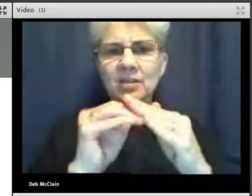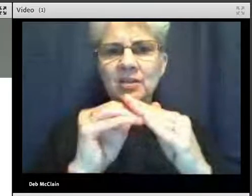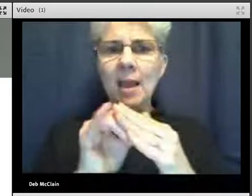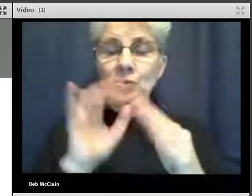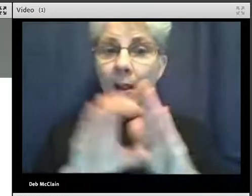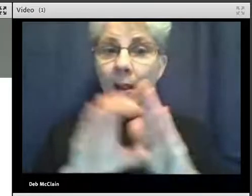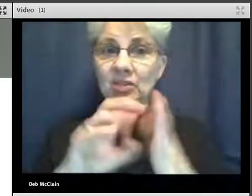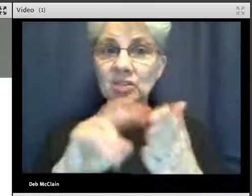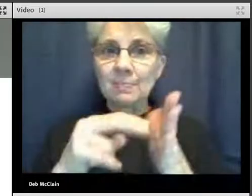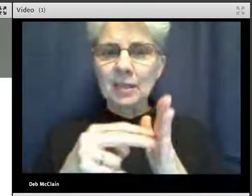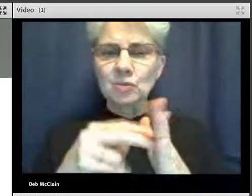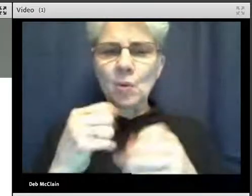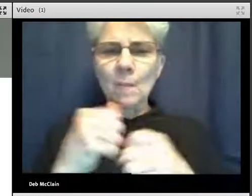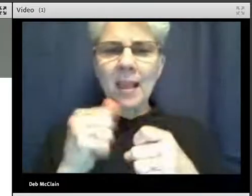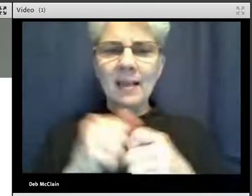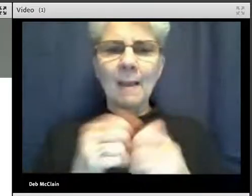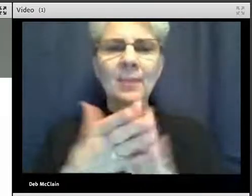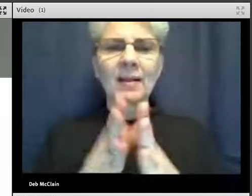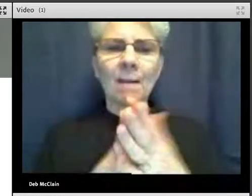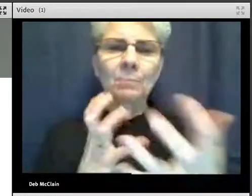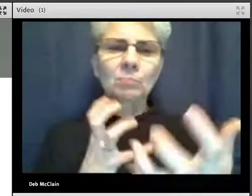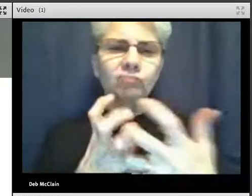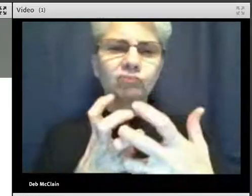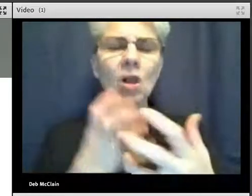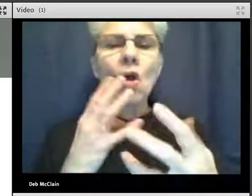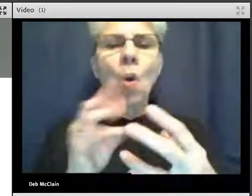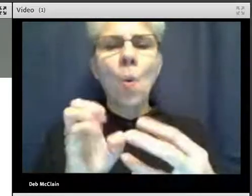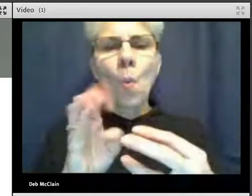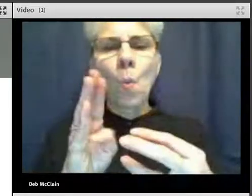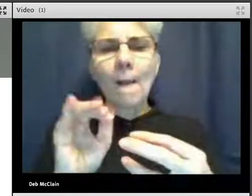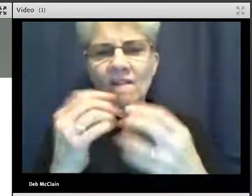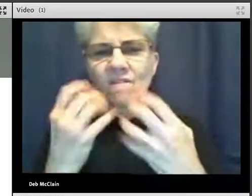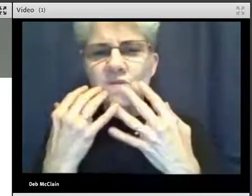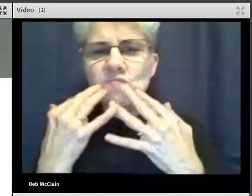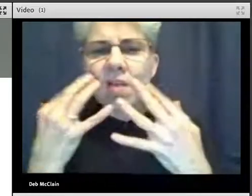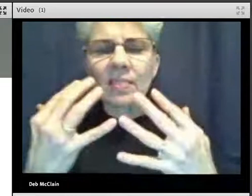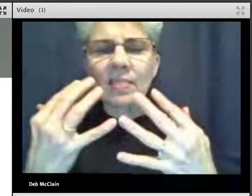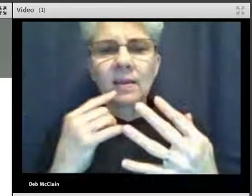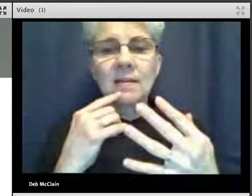which means you make them Web-friendly. You don't put up the images right from your phone,